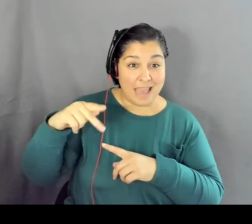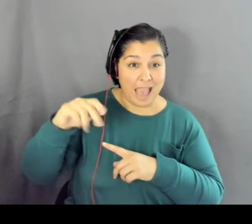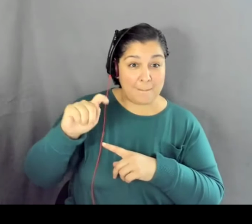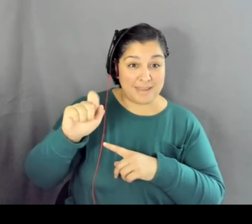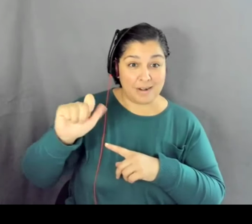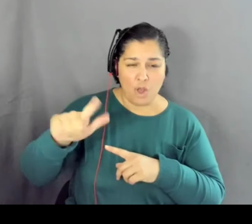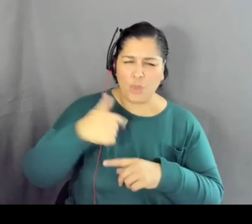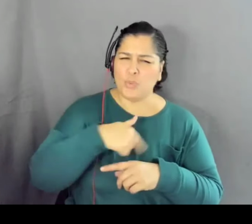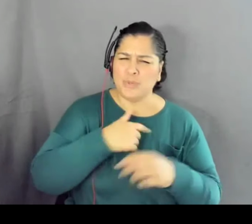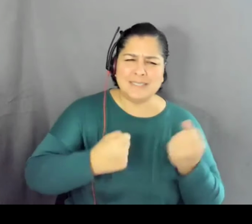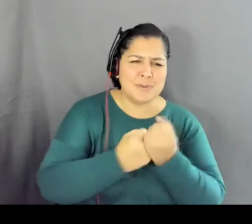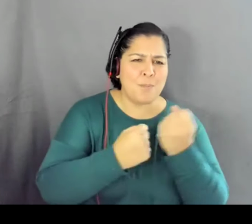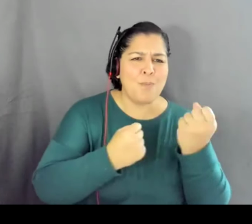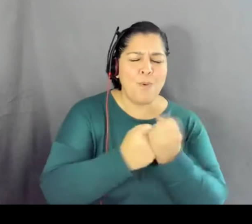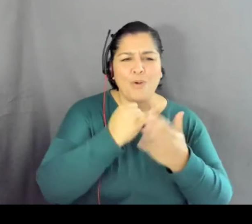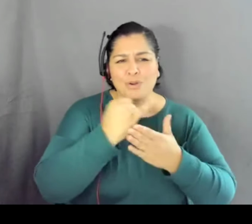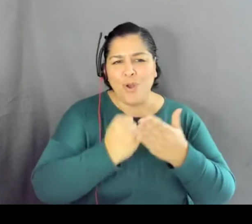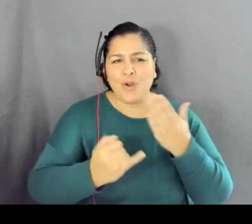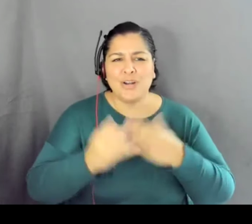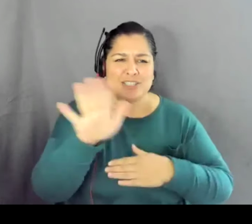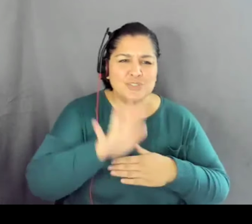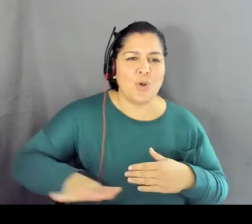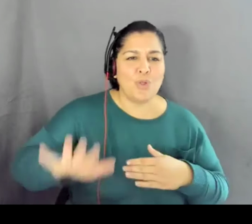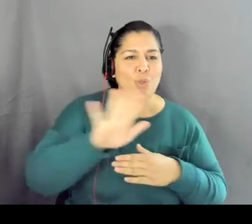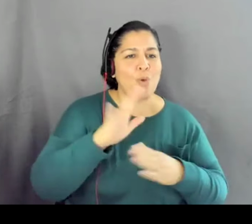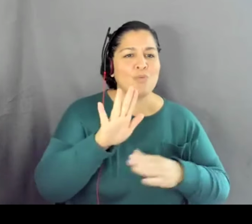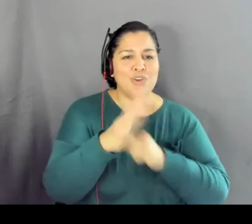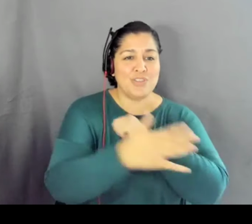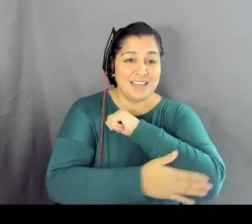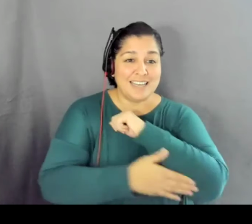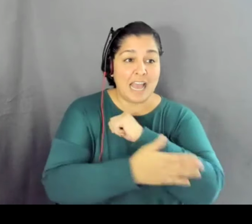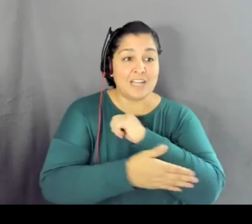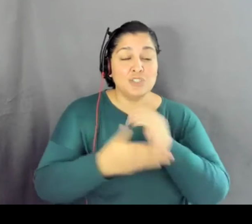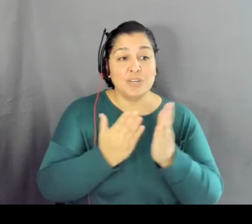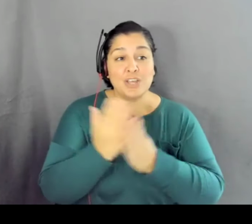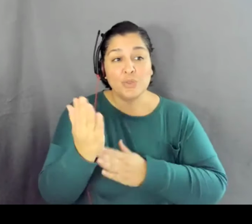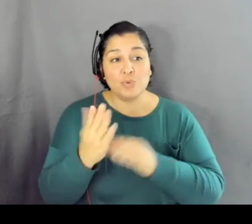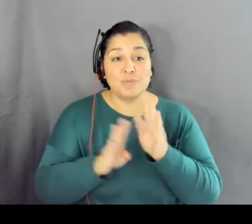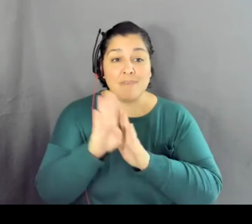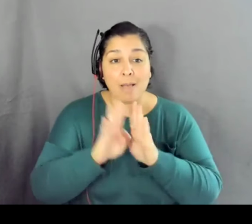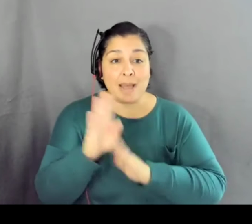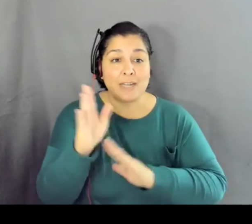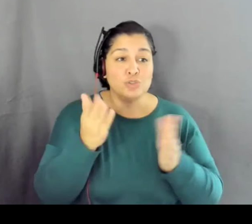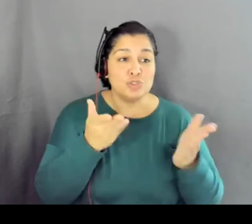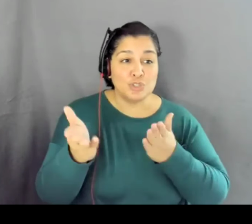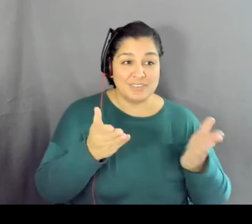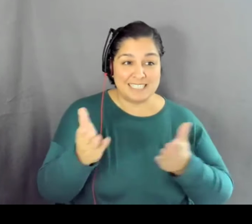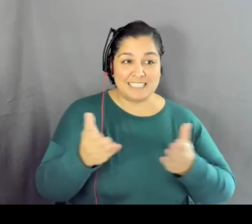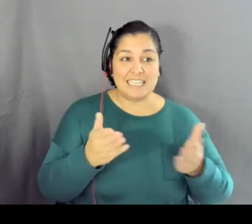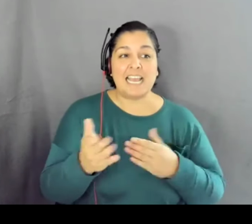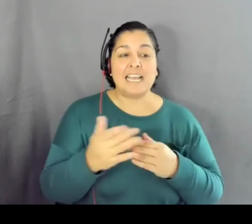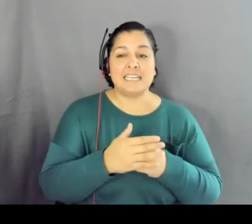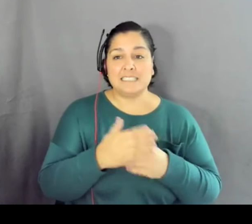through funding, council, and career development services. As part of our mission to amplify artists voices and provide tools and community